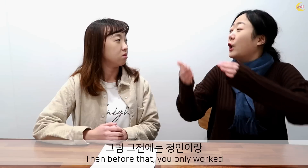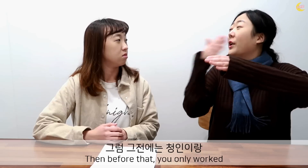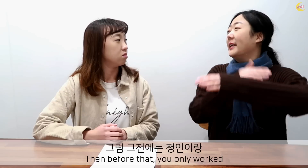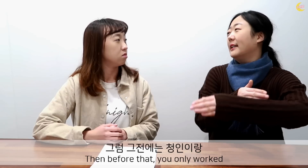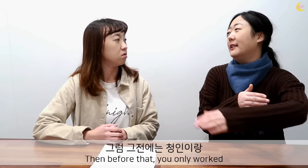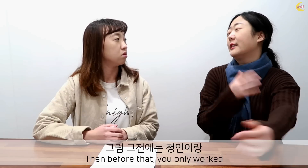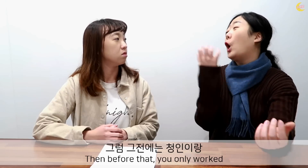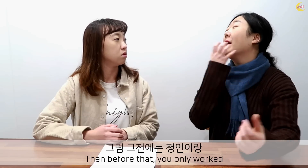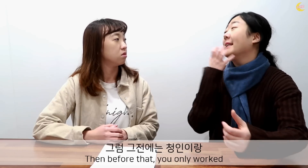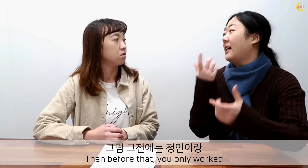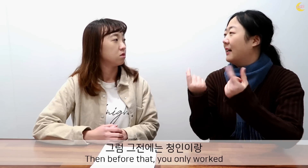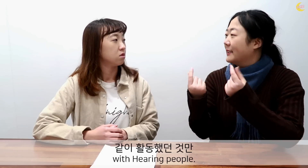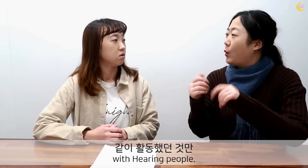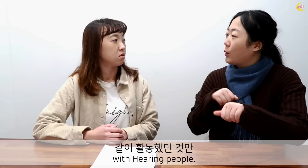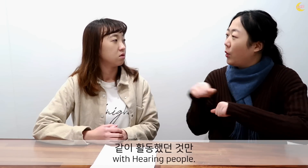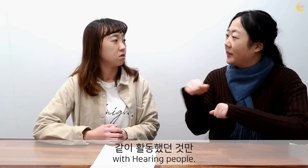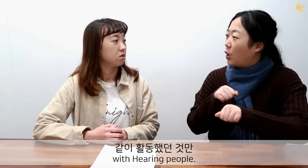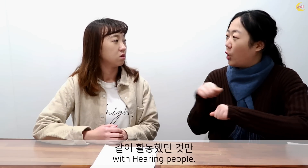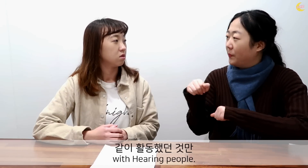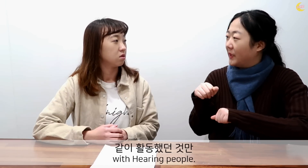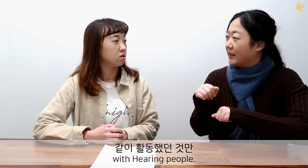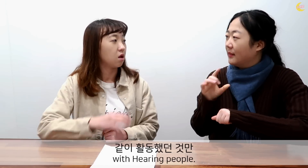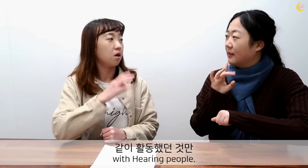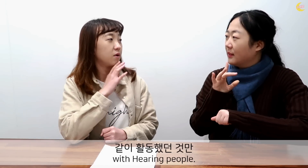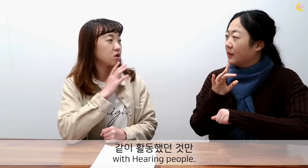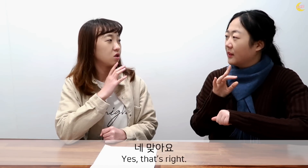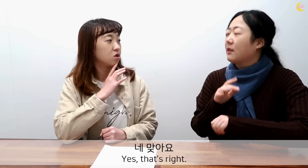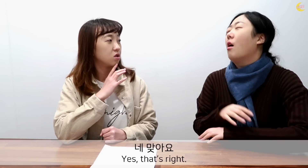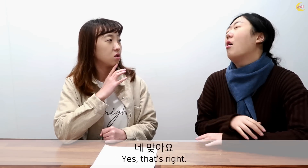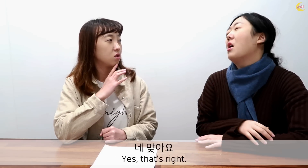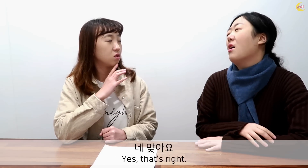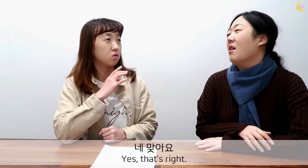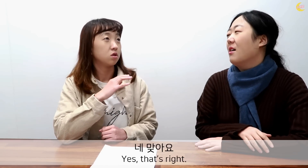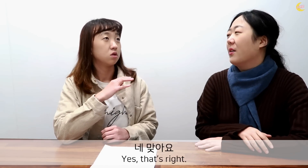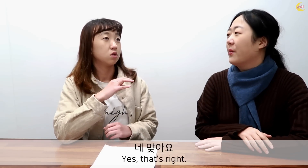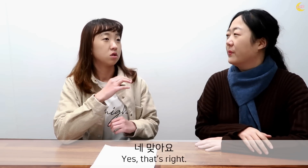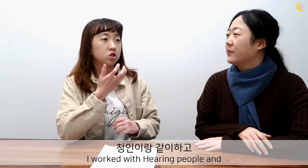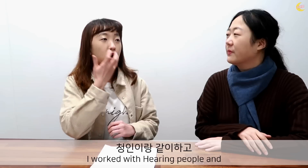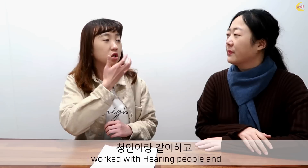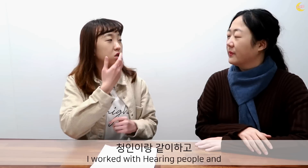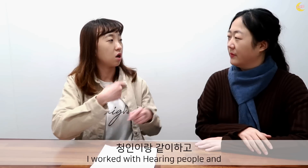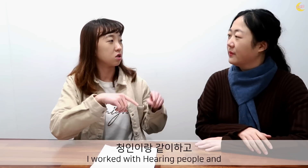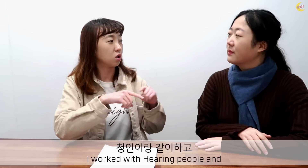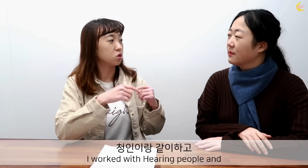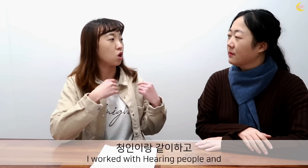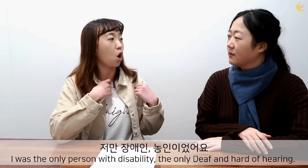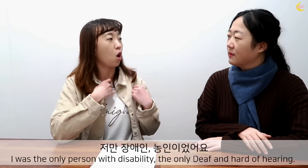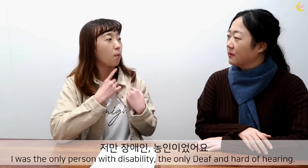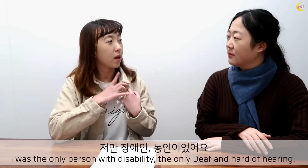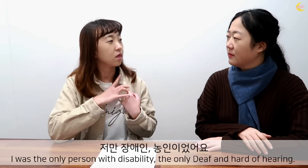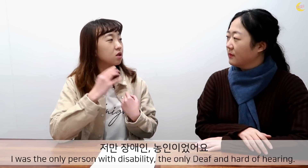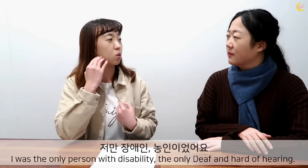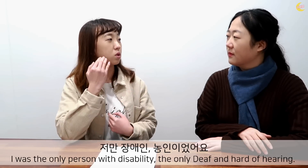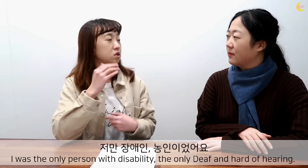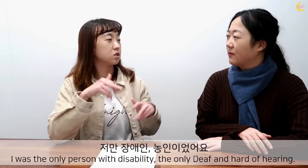Then before that, you only worked with Hearing people. Yes, that’s right. I worked with Hearing people and